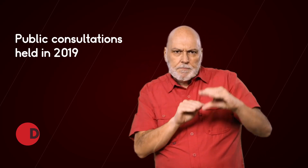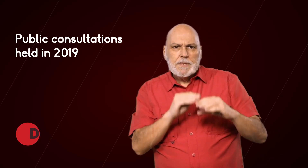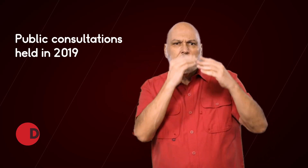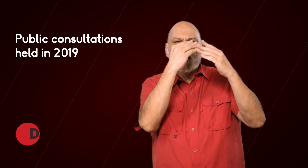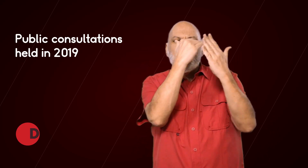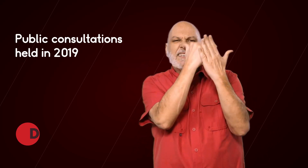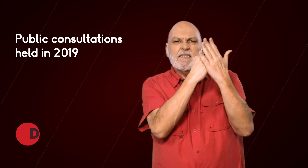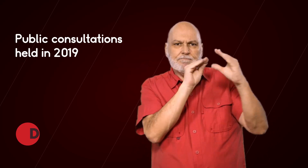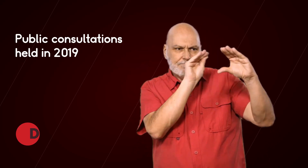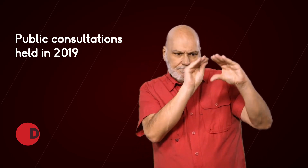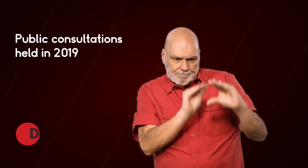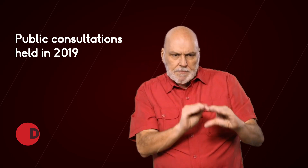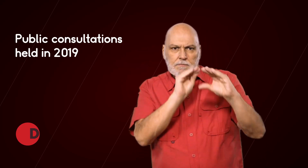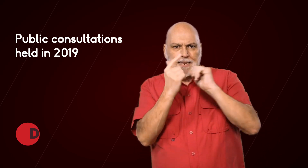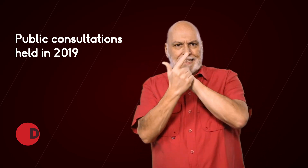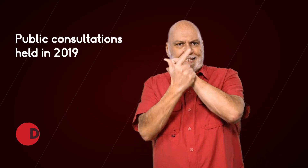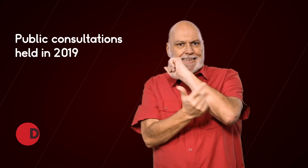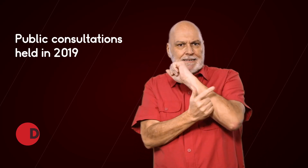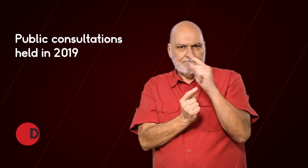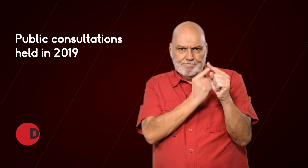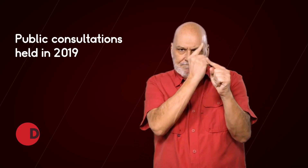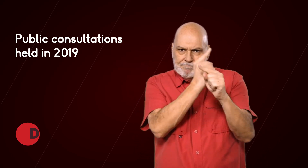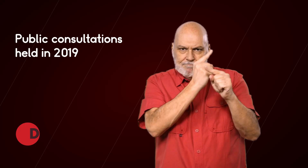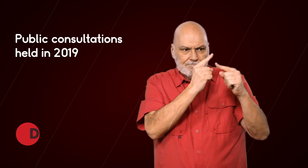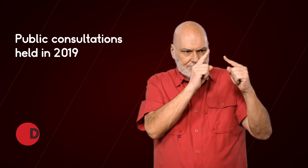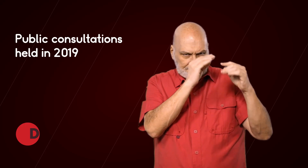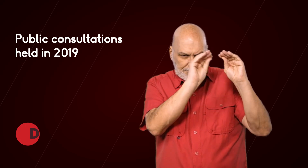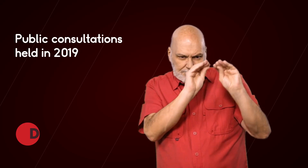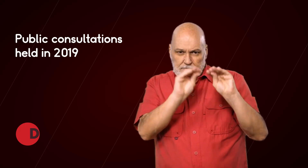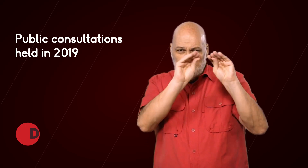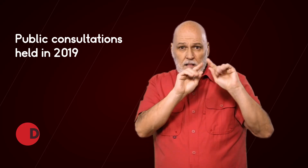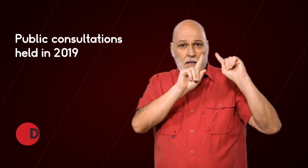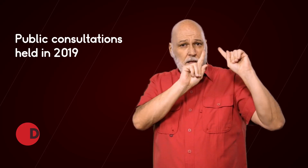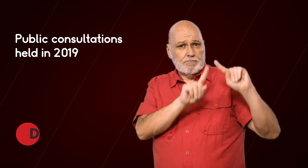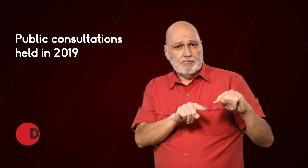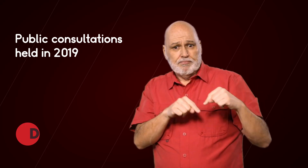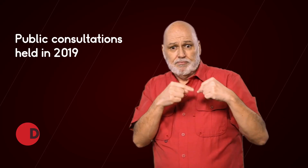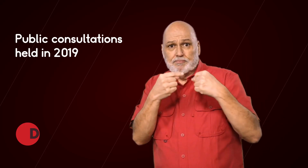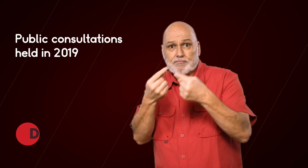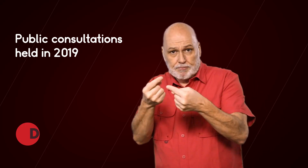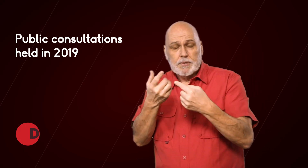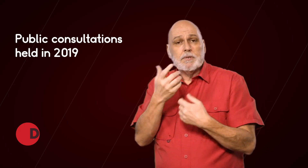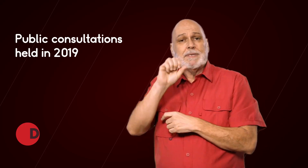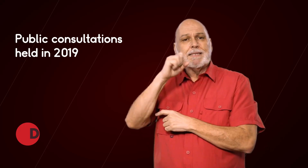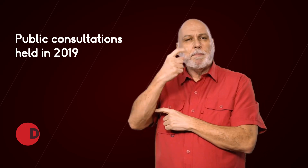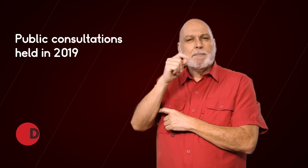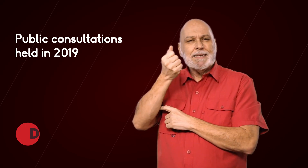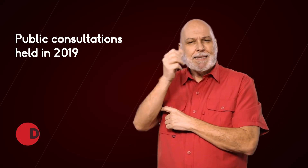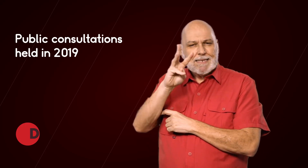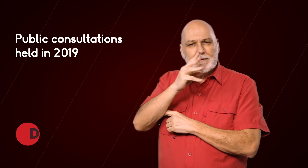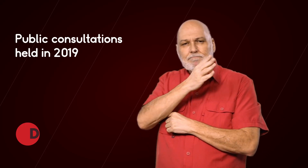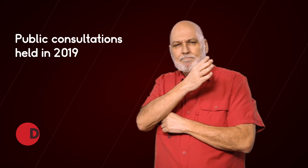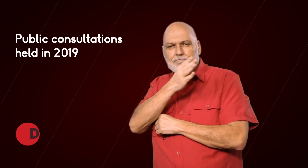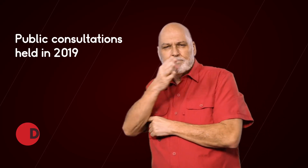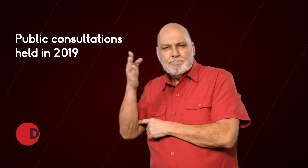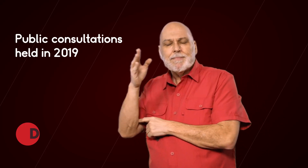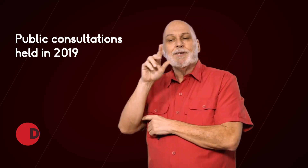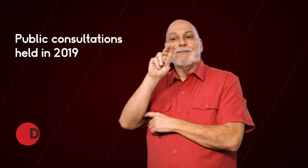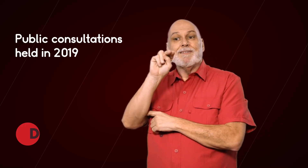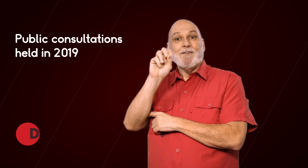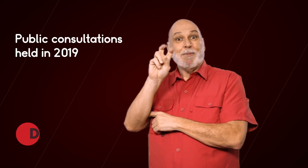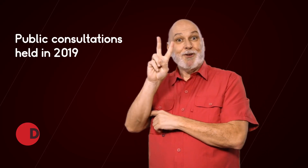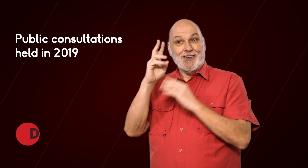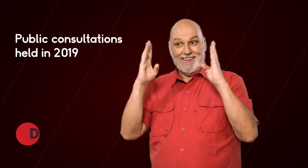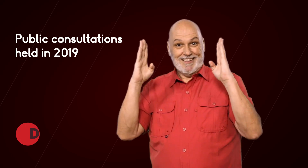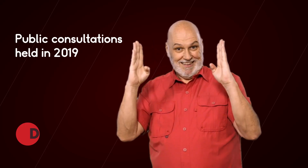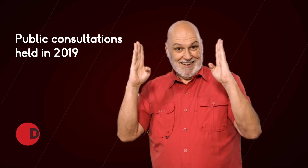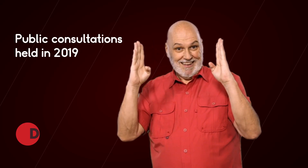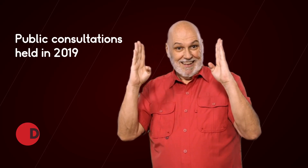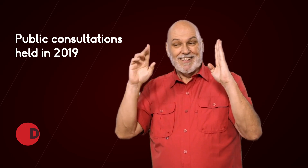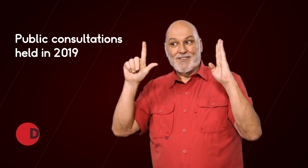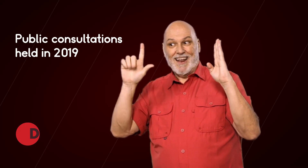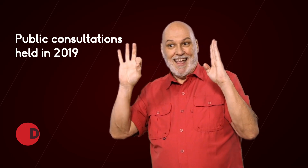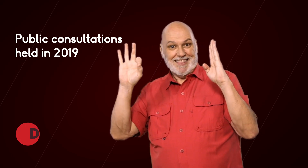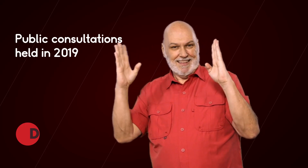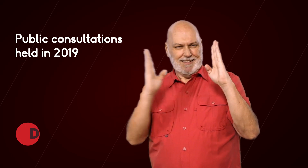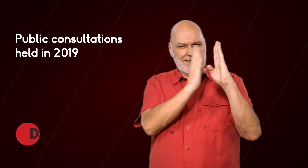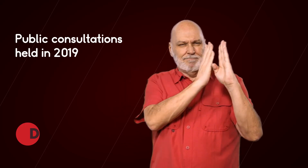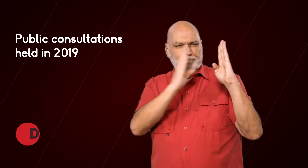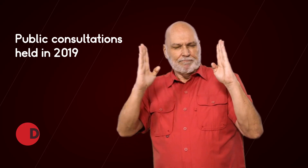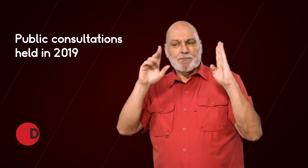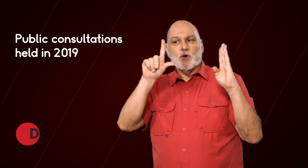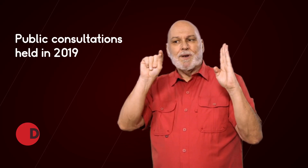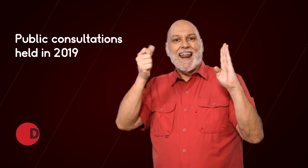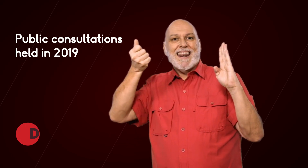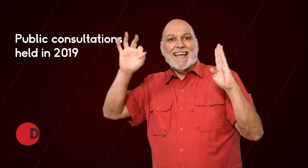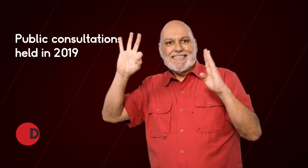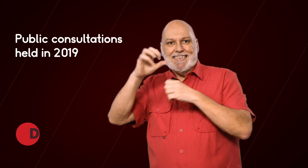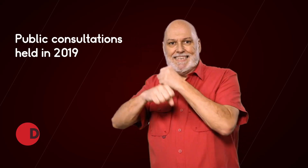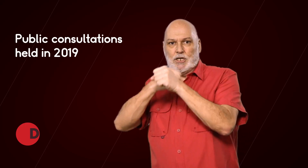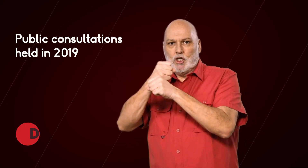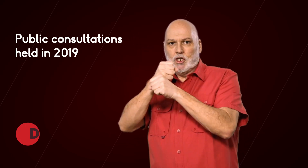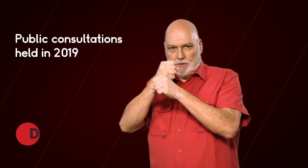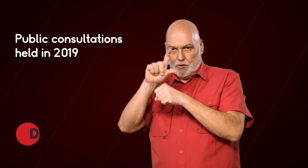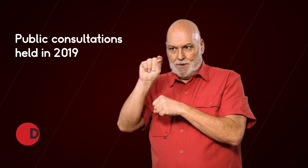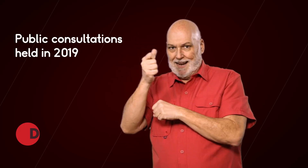development of proposed accessibility legislation between Sept. 16